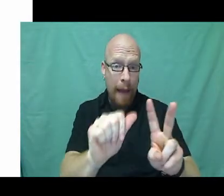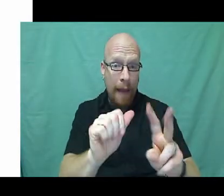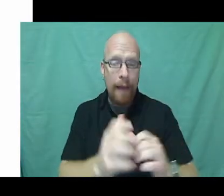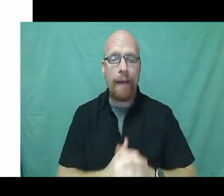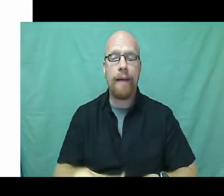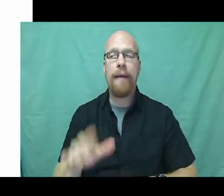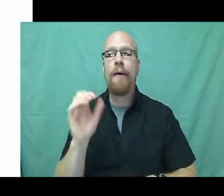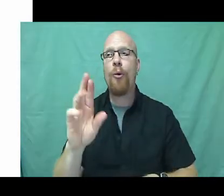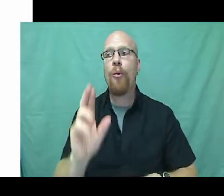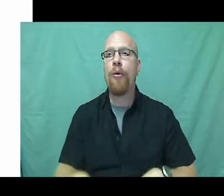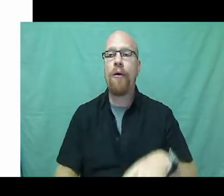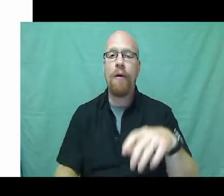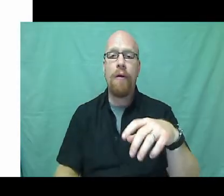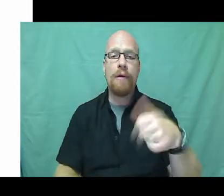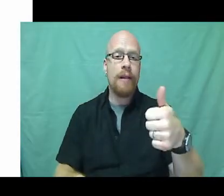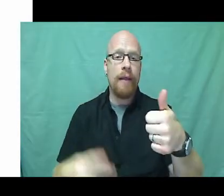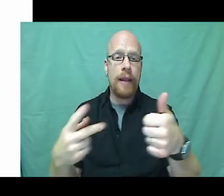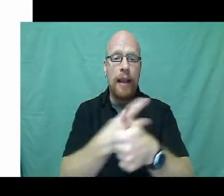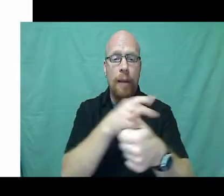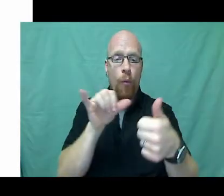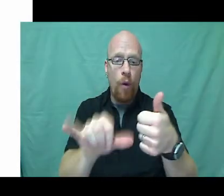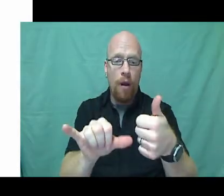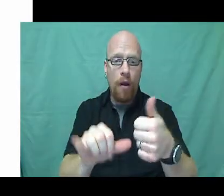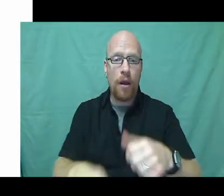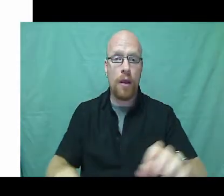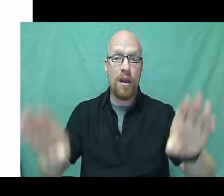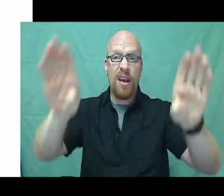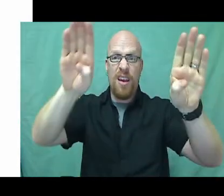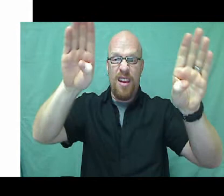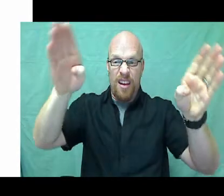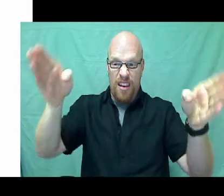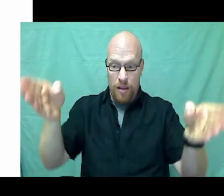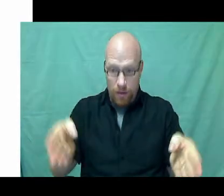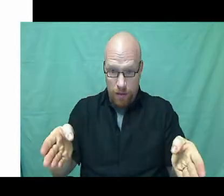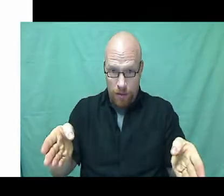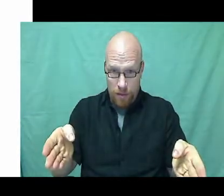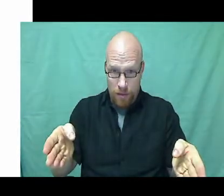two times a or 10 times y, we have a parentheses there,